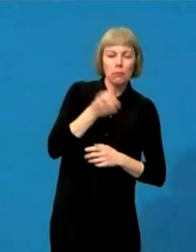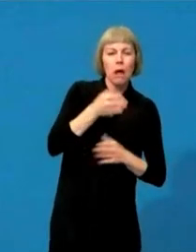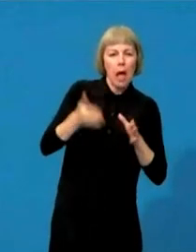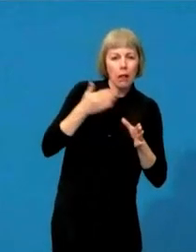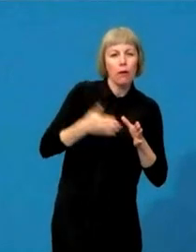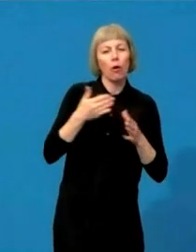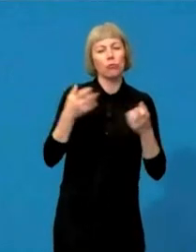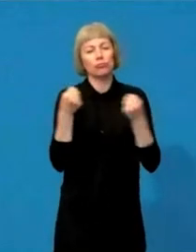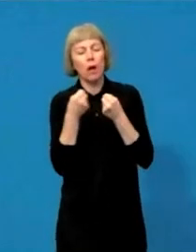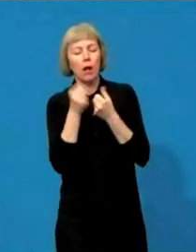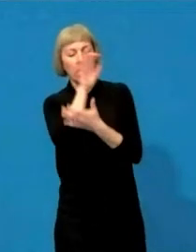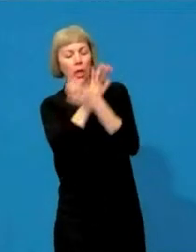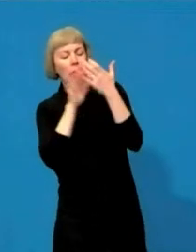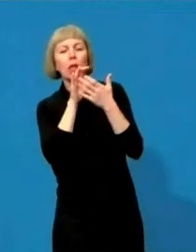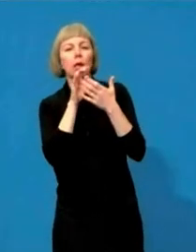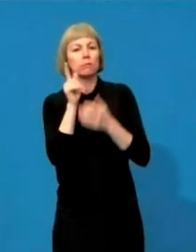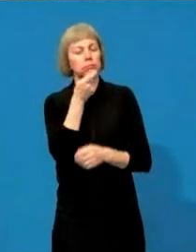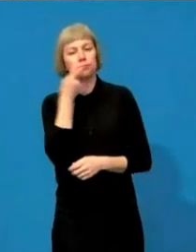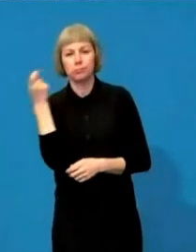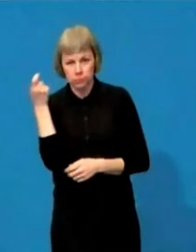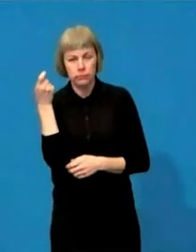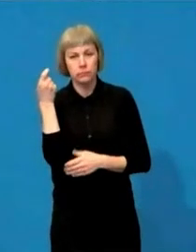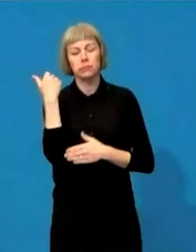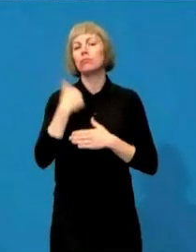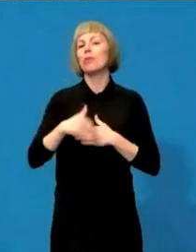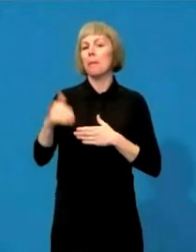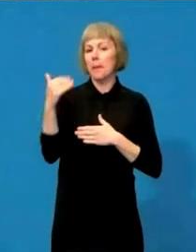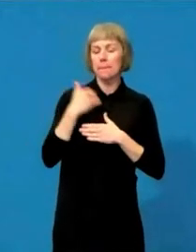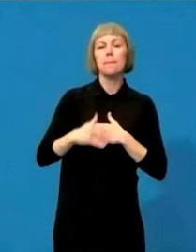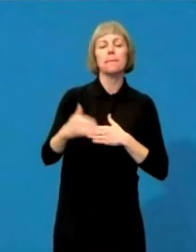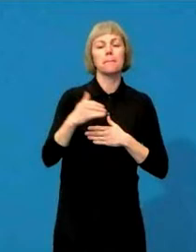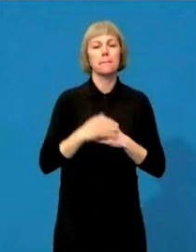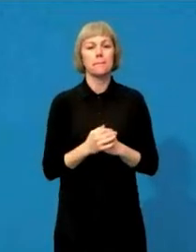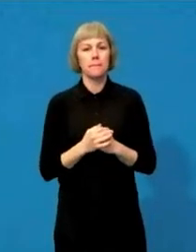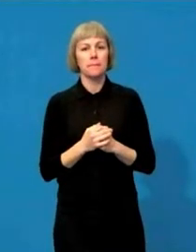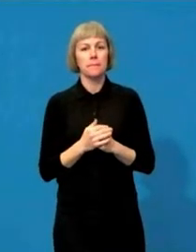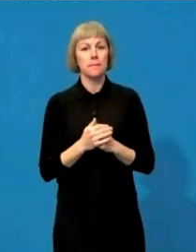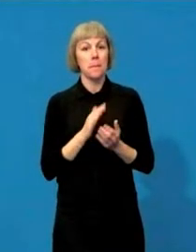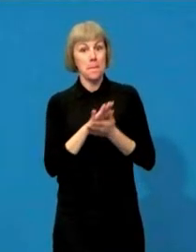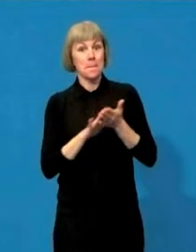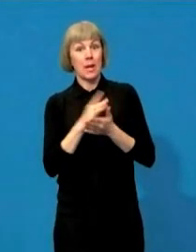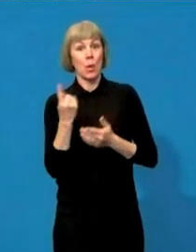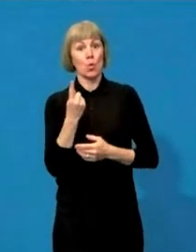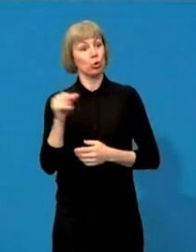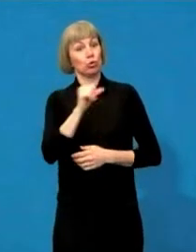And so therefore, quite often people who are most responsible in the family to make that